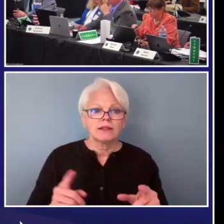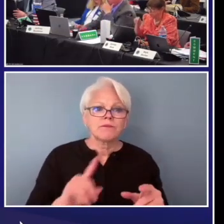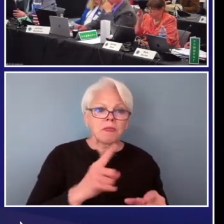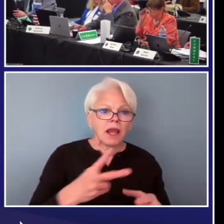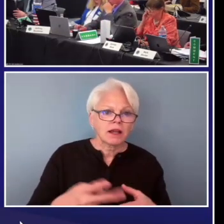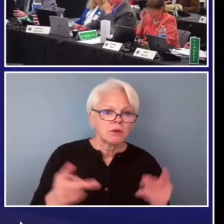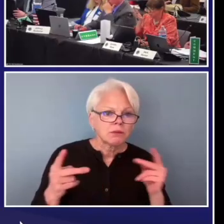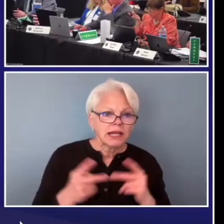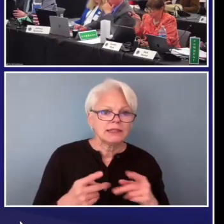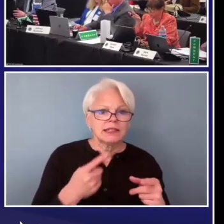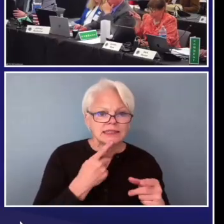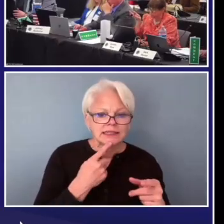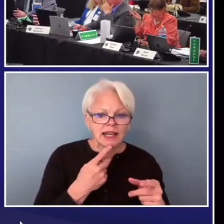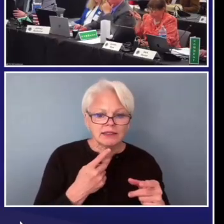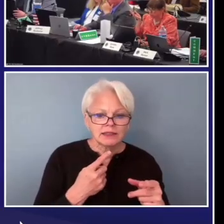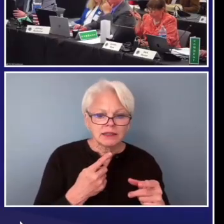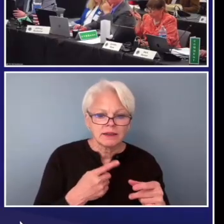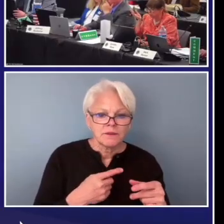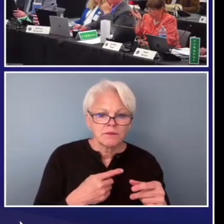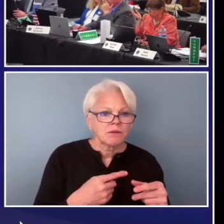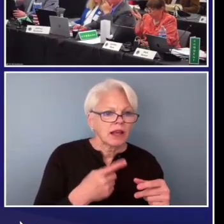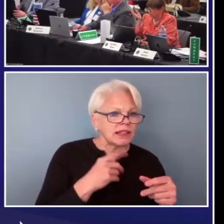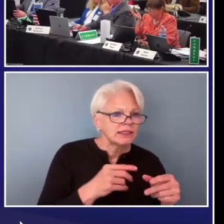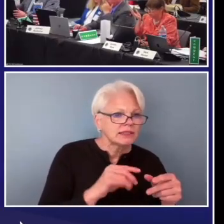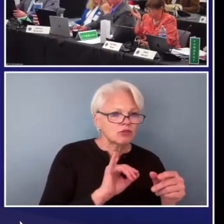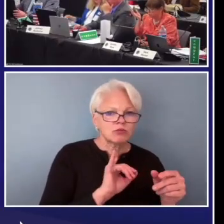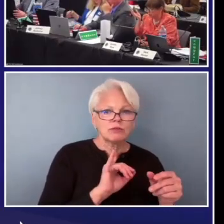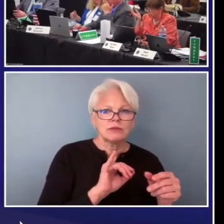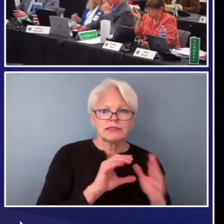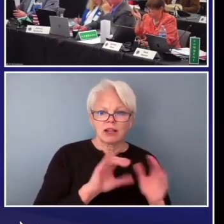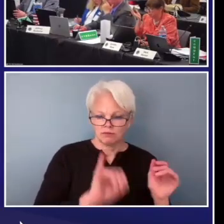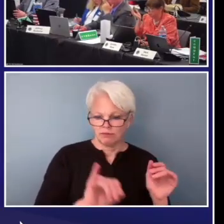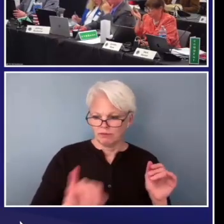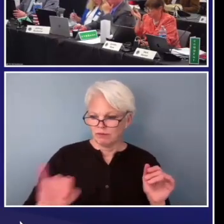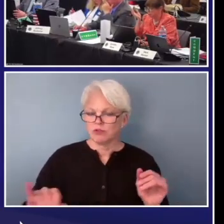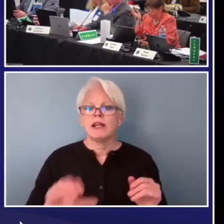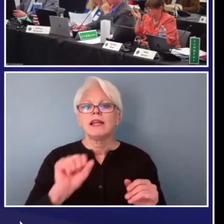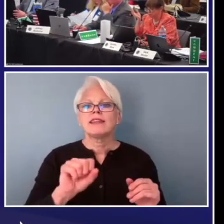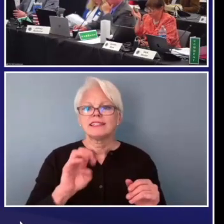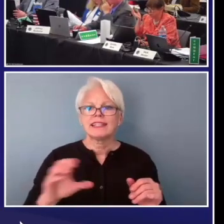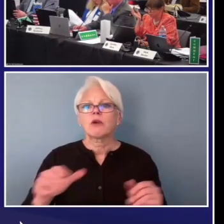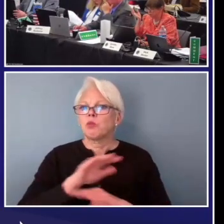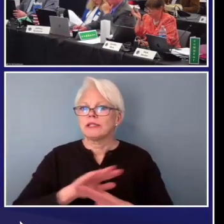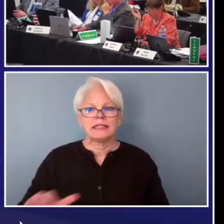where it says, and it's suburbanet 3 secretary will not determine the cause of changing its accrediting agency